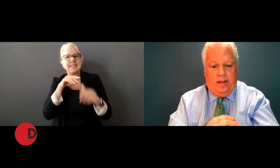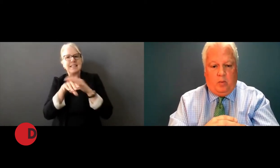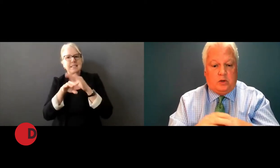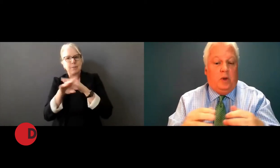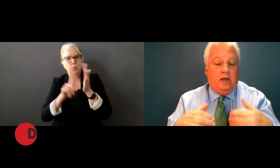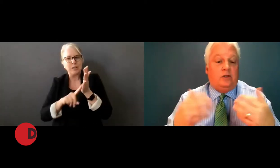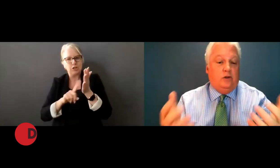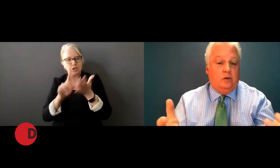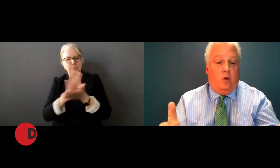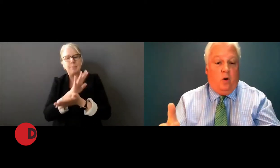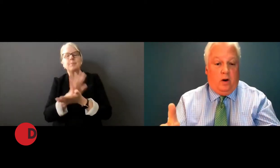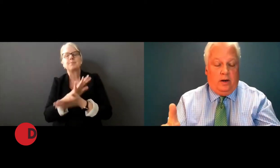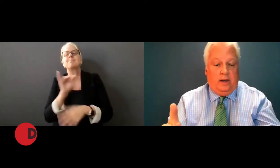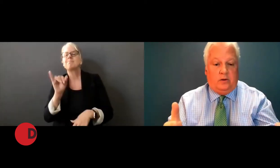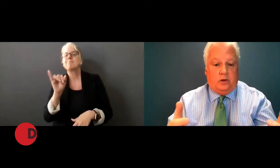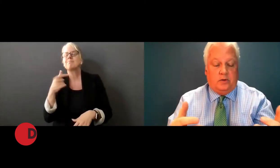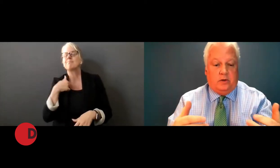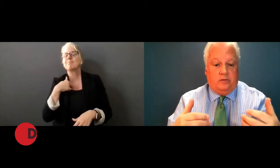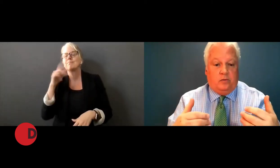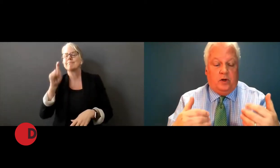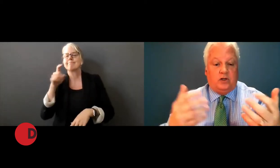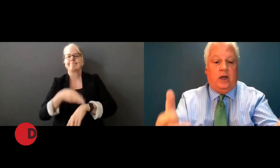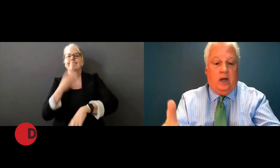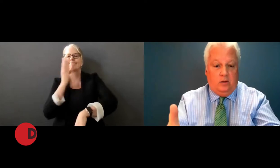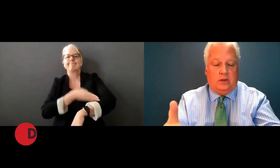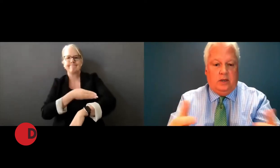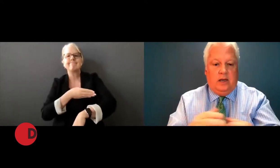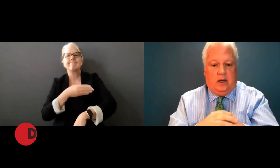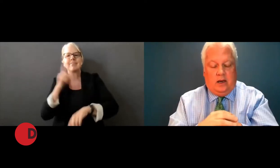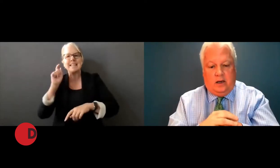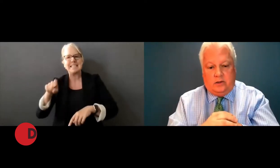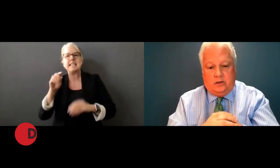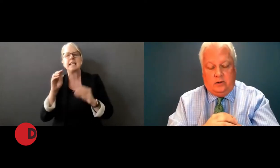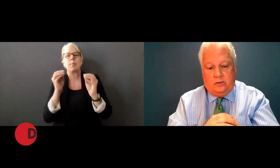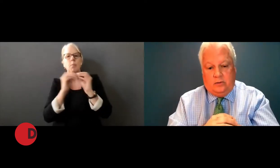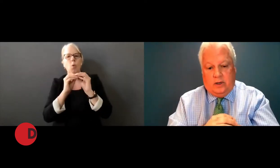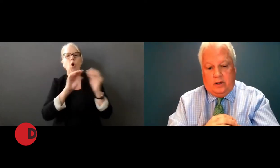the Accessibility research paper showed that we need to improve our